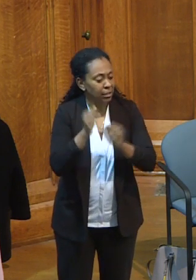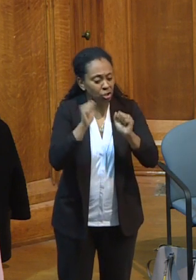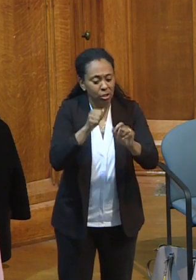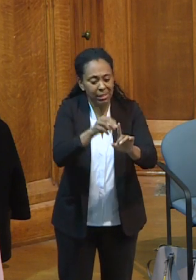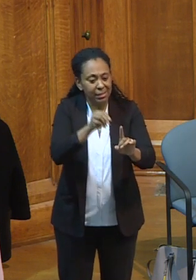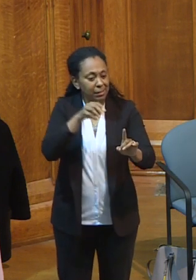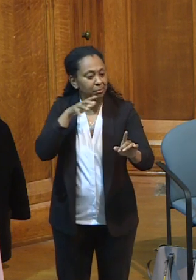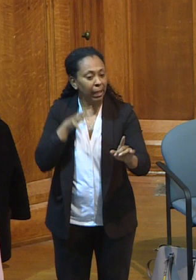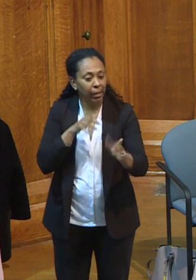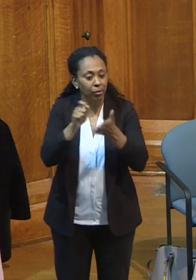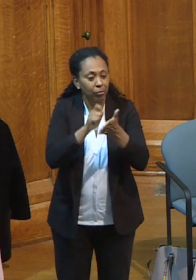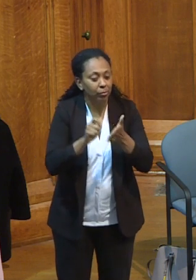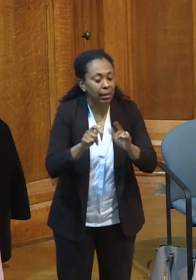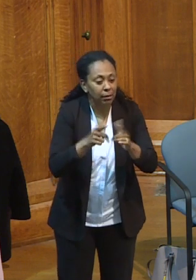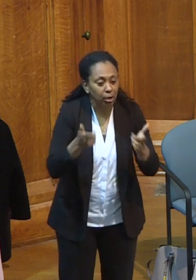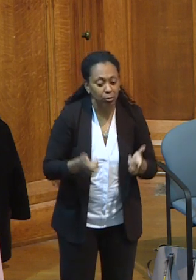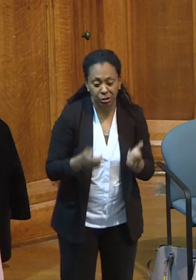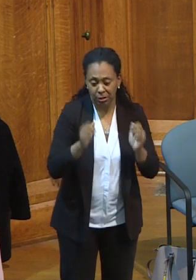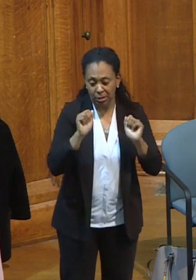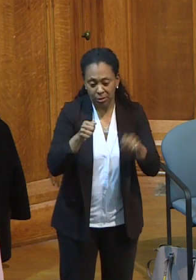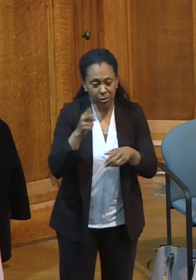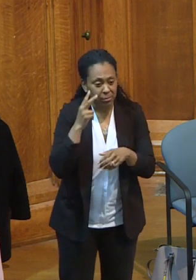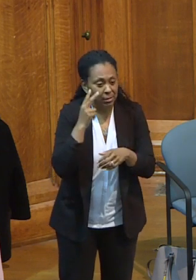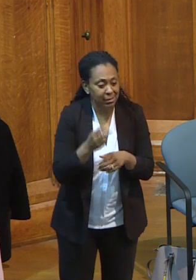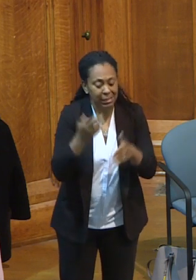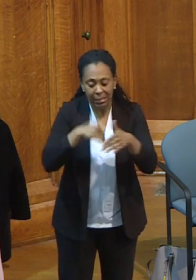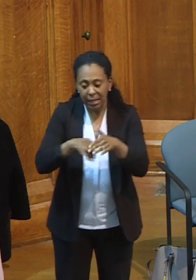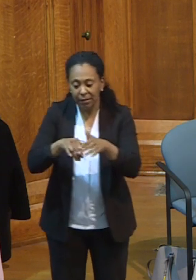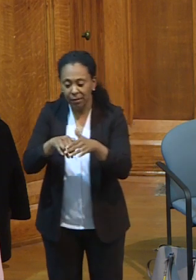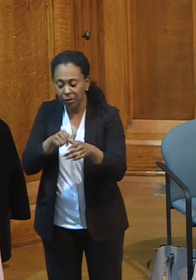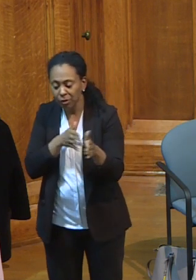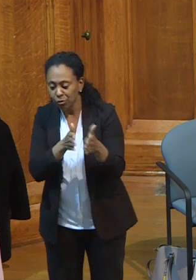could be seen as expanding written language in the direction of spatial orientation.